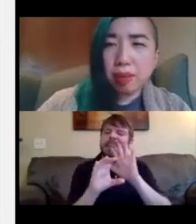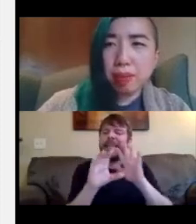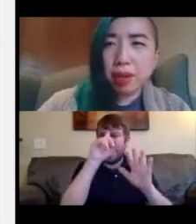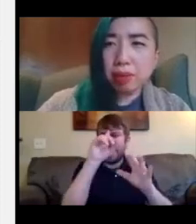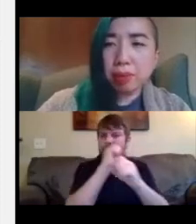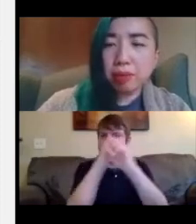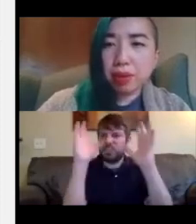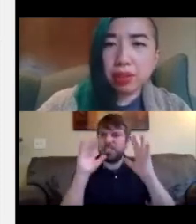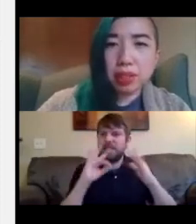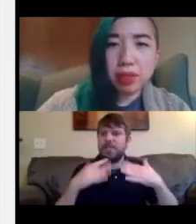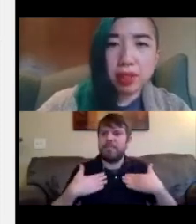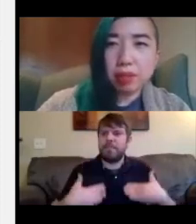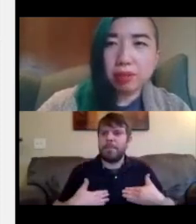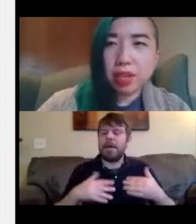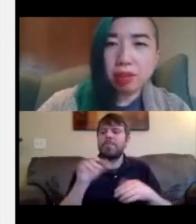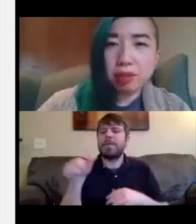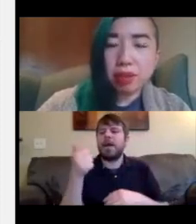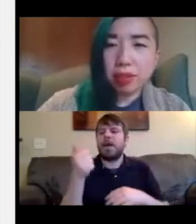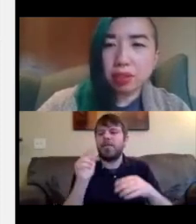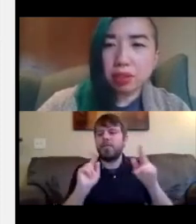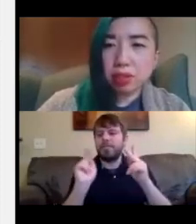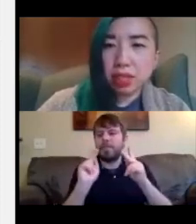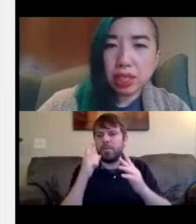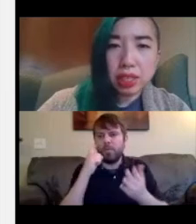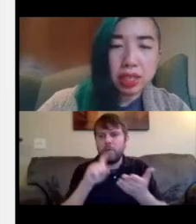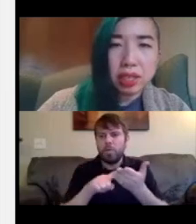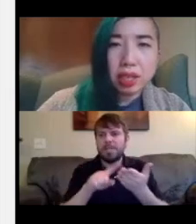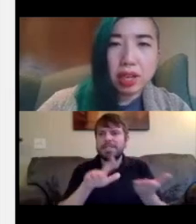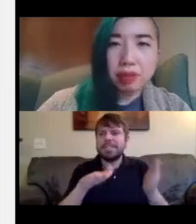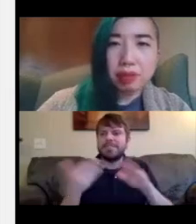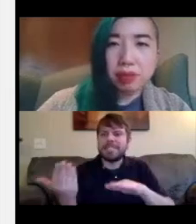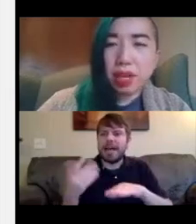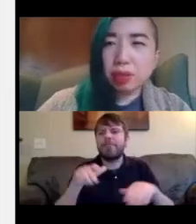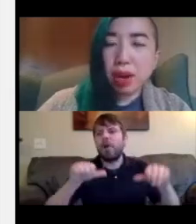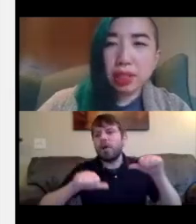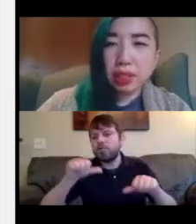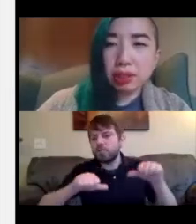And other people have noted this feeling of death, of uncertainty, of trying to process through